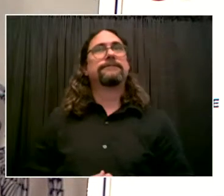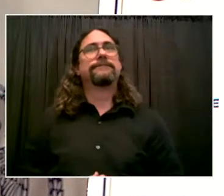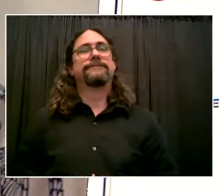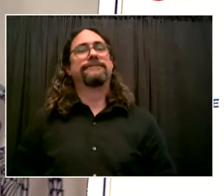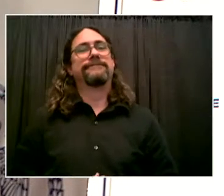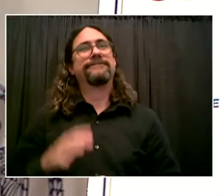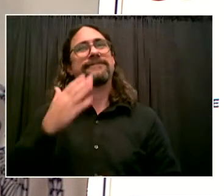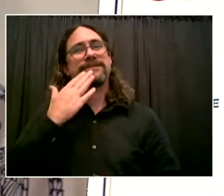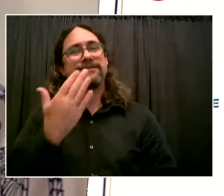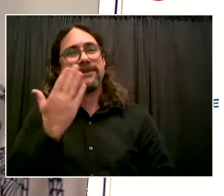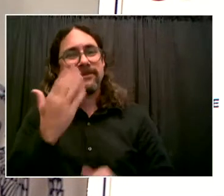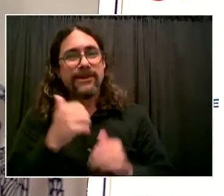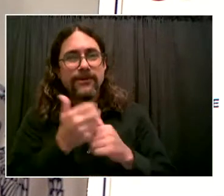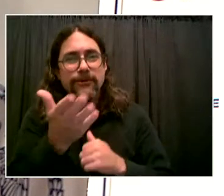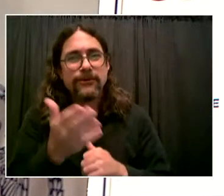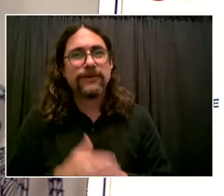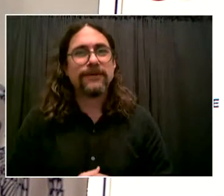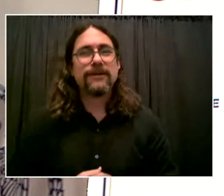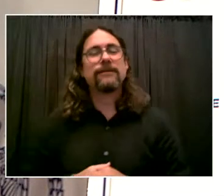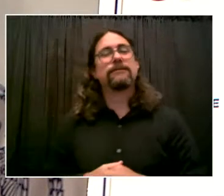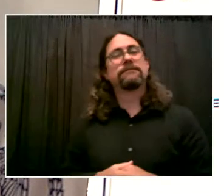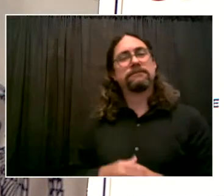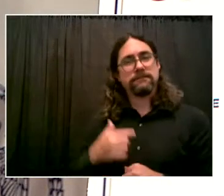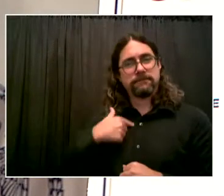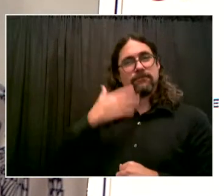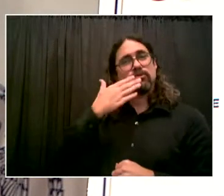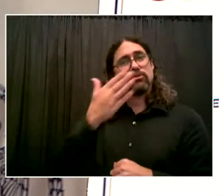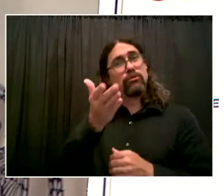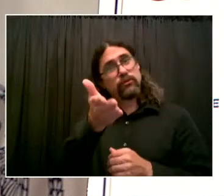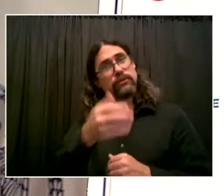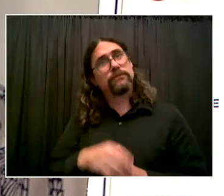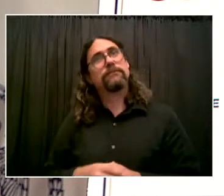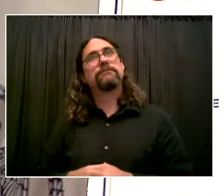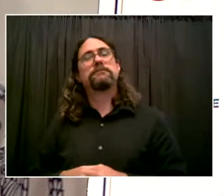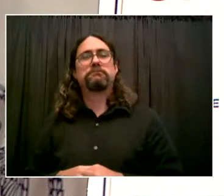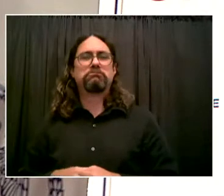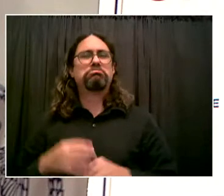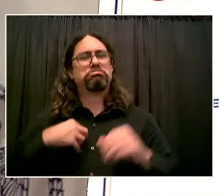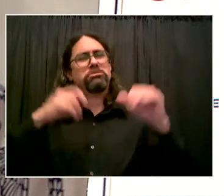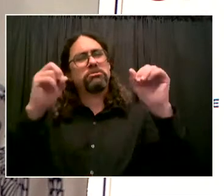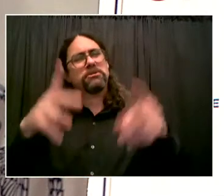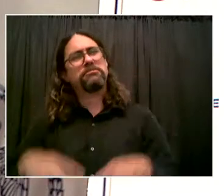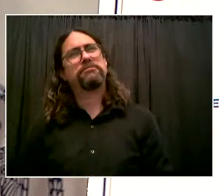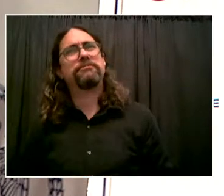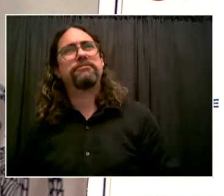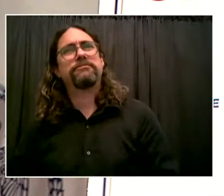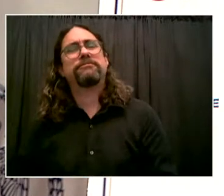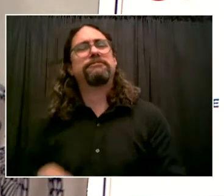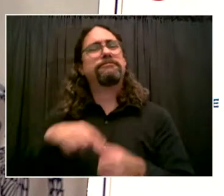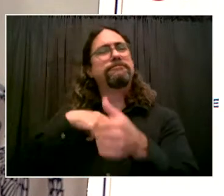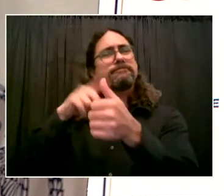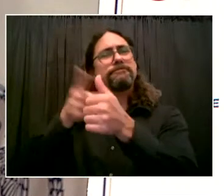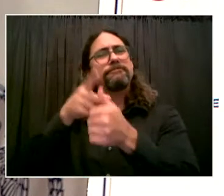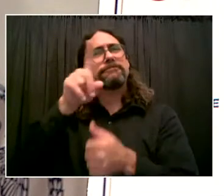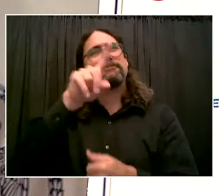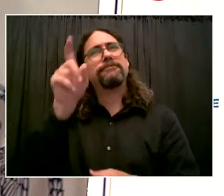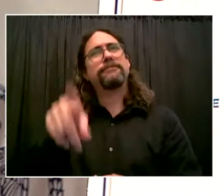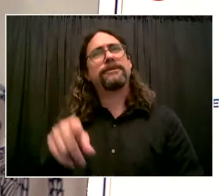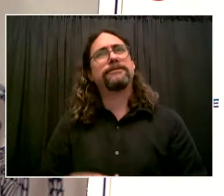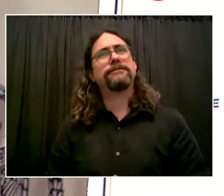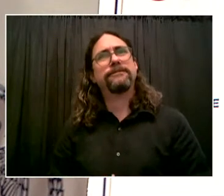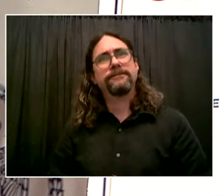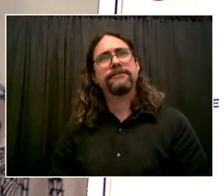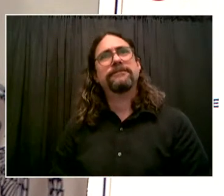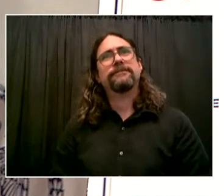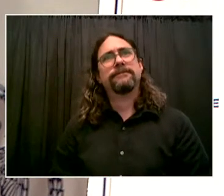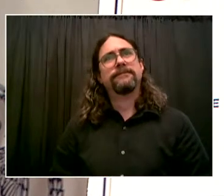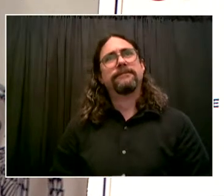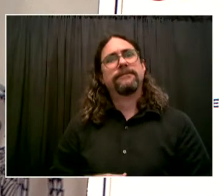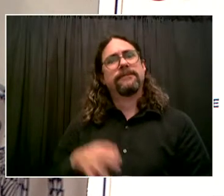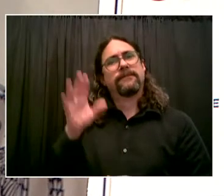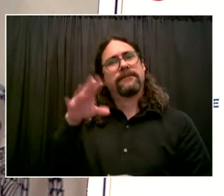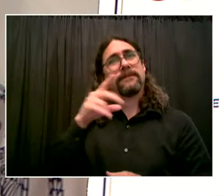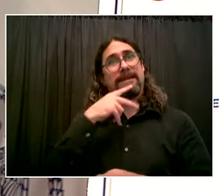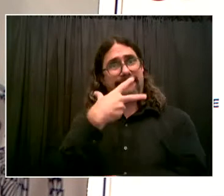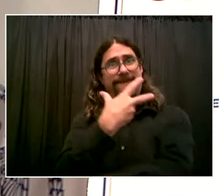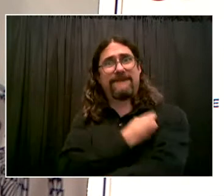STEVE FROM WCBS